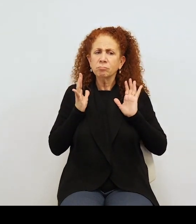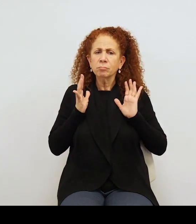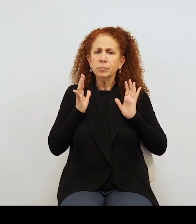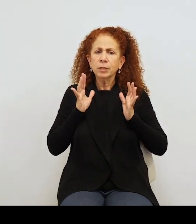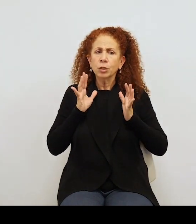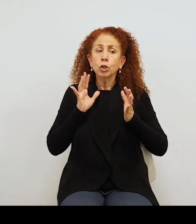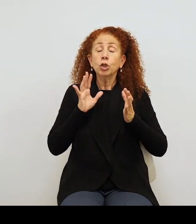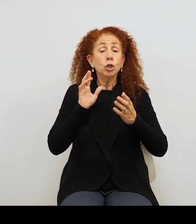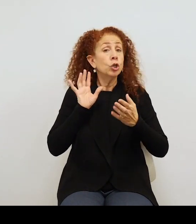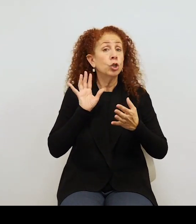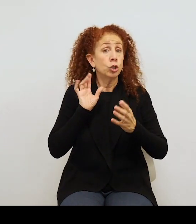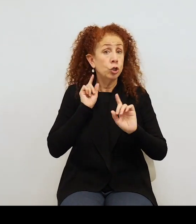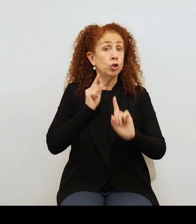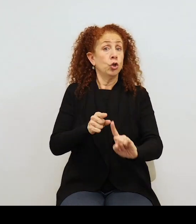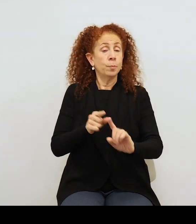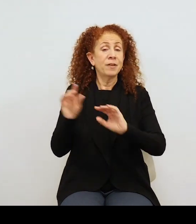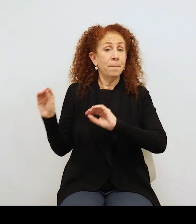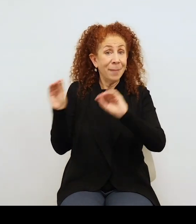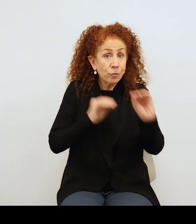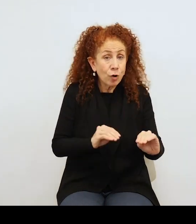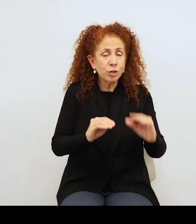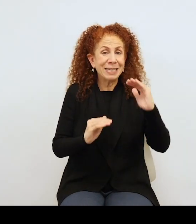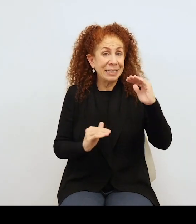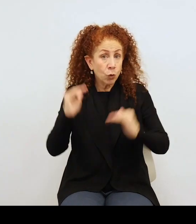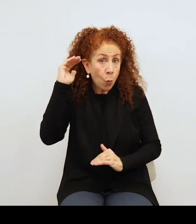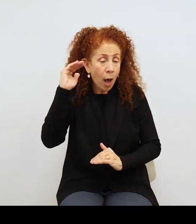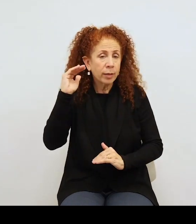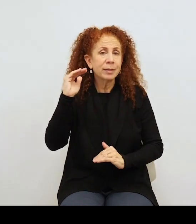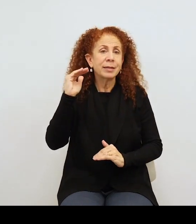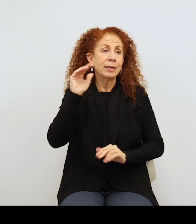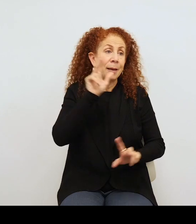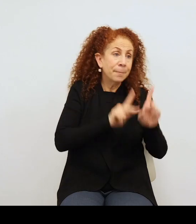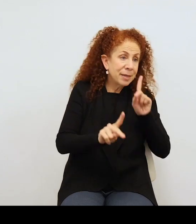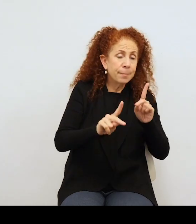of migration, inequality, people or animals coming to the city.